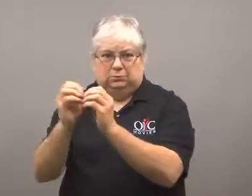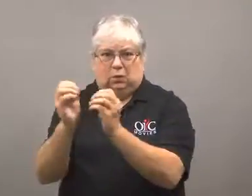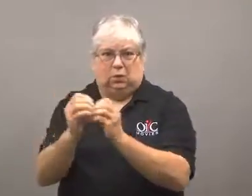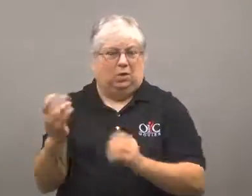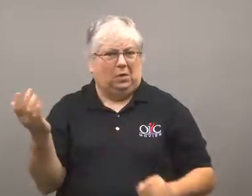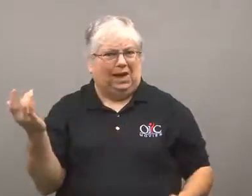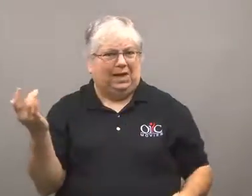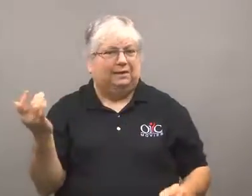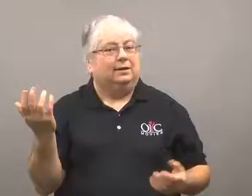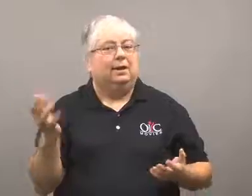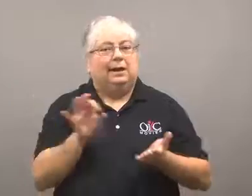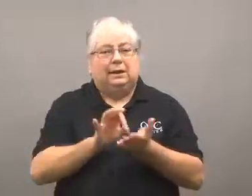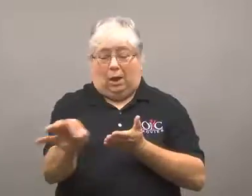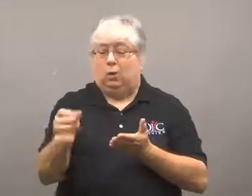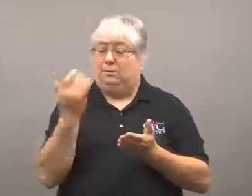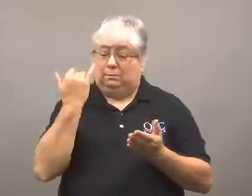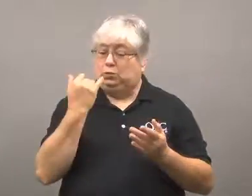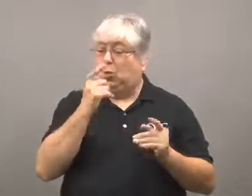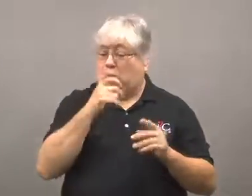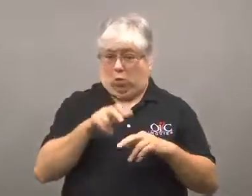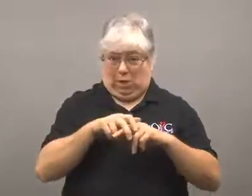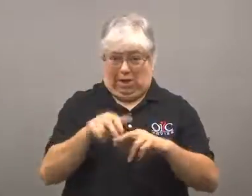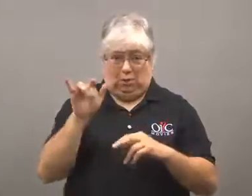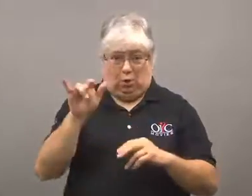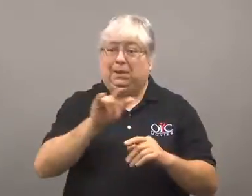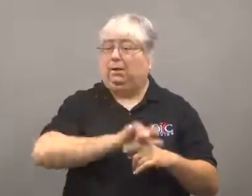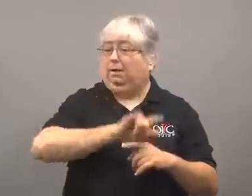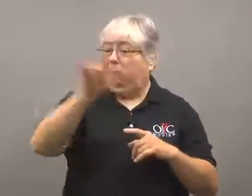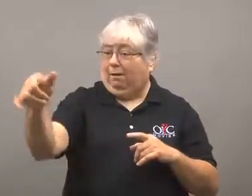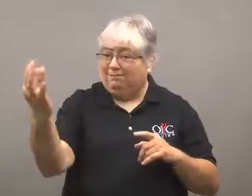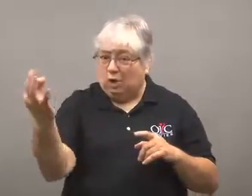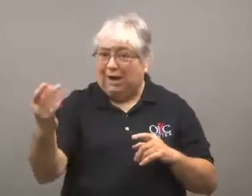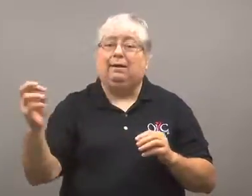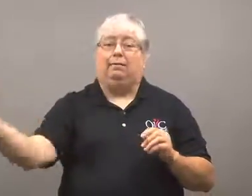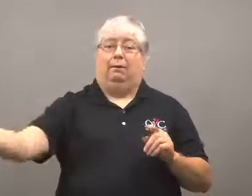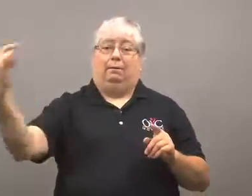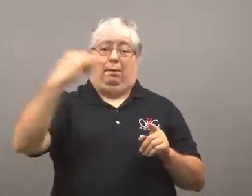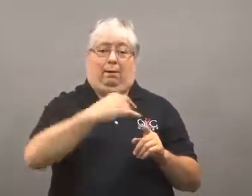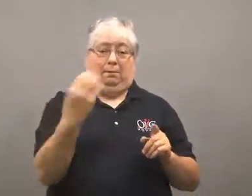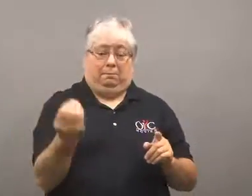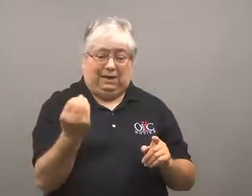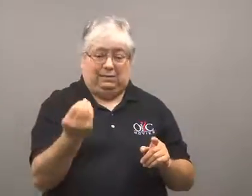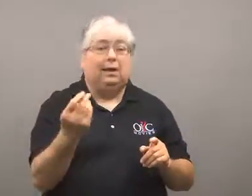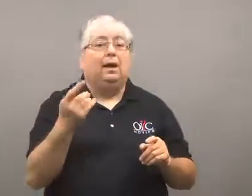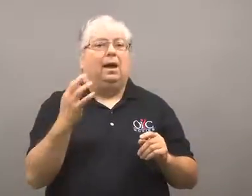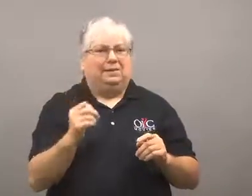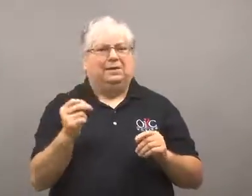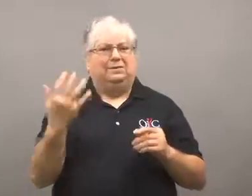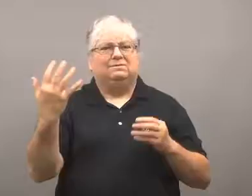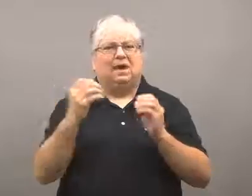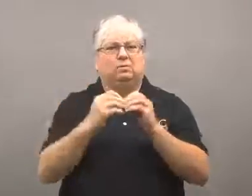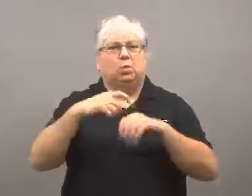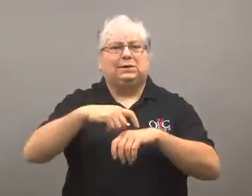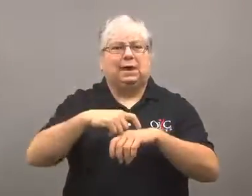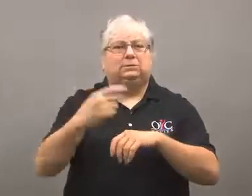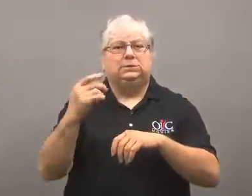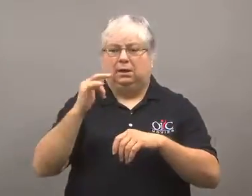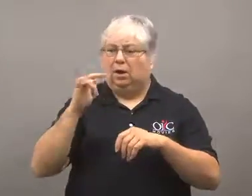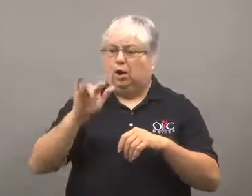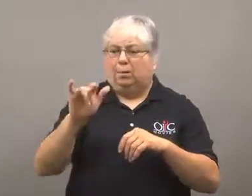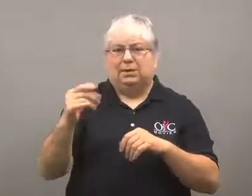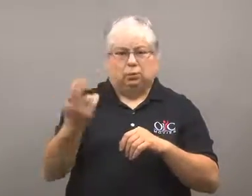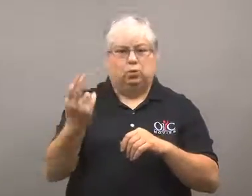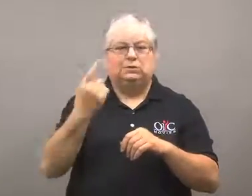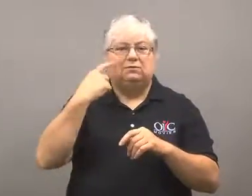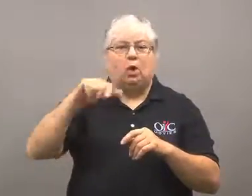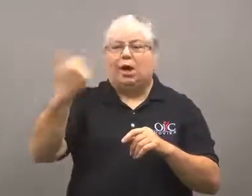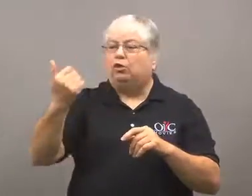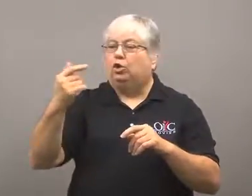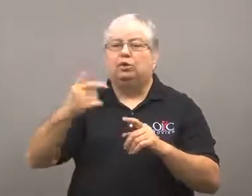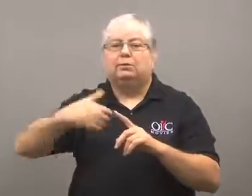That includes people who were on the plane with her Friday or Monday,